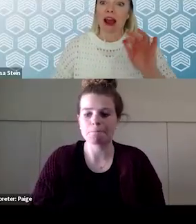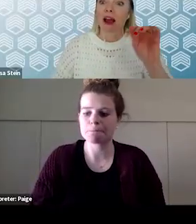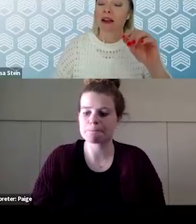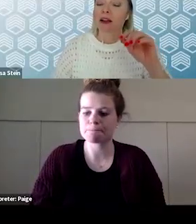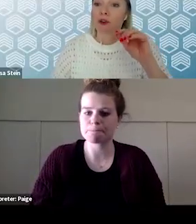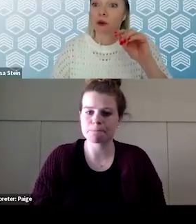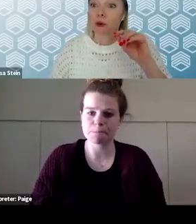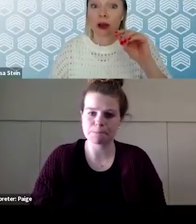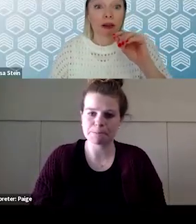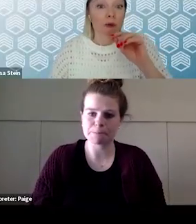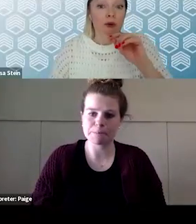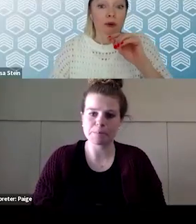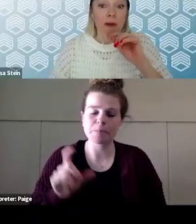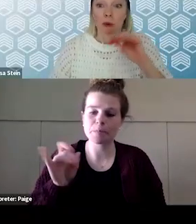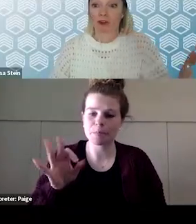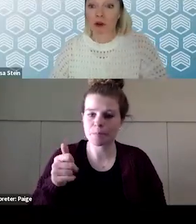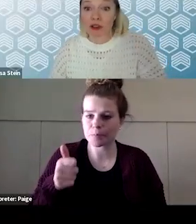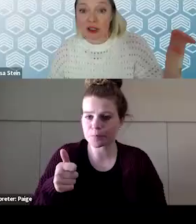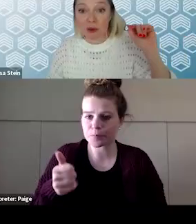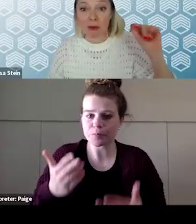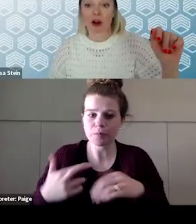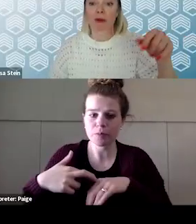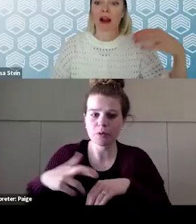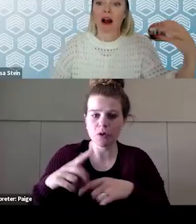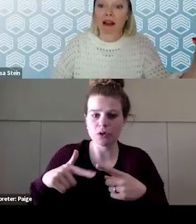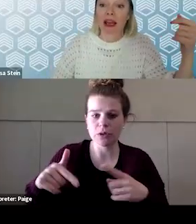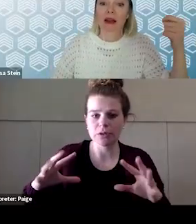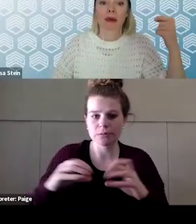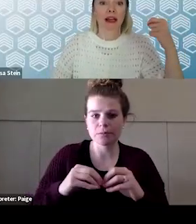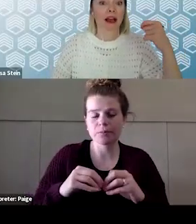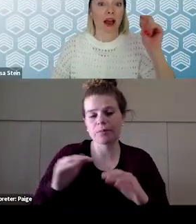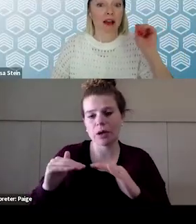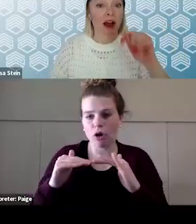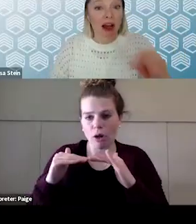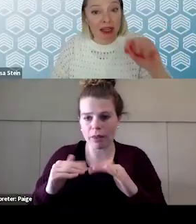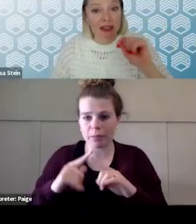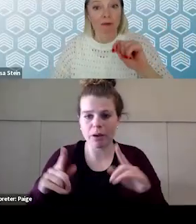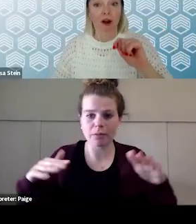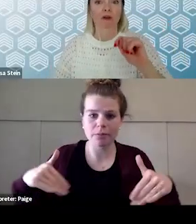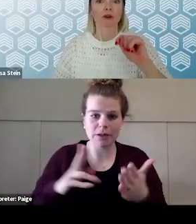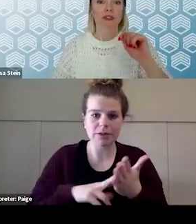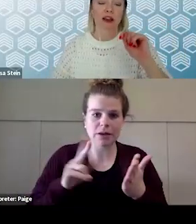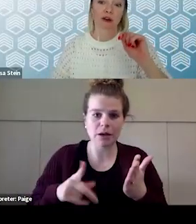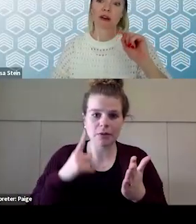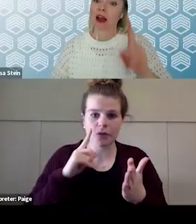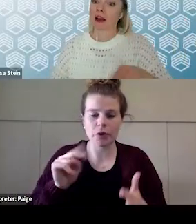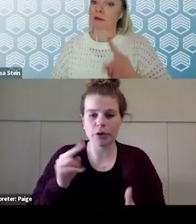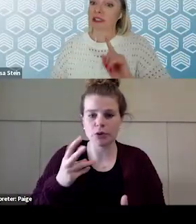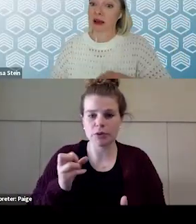And if you were maybe referred to this webinar by a colleague, but have not signed up for our newsletter,